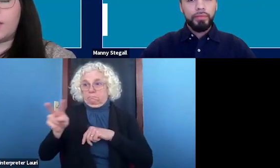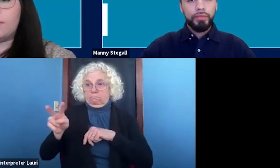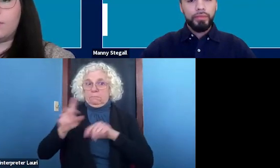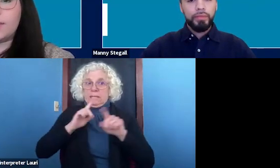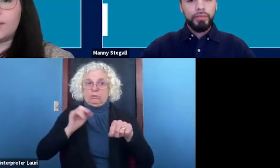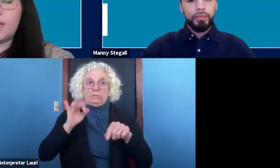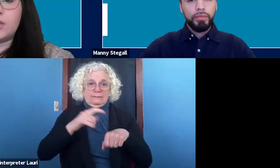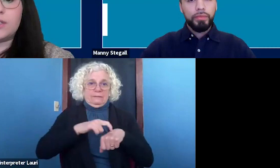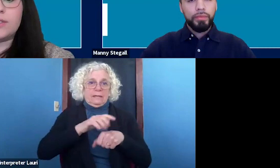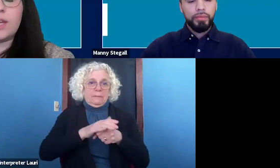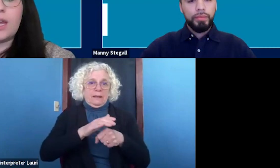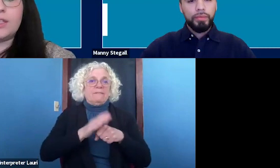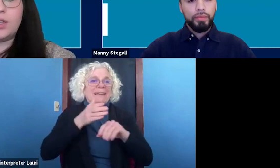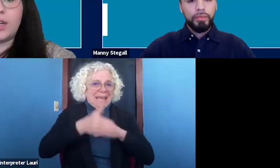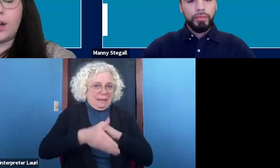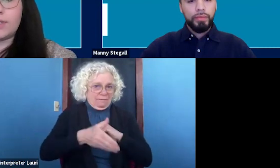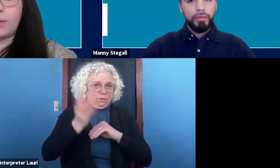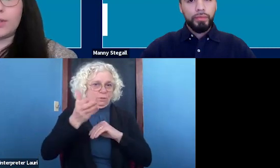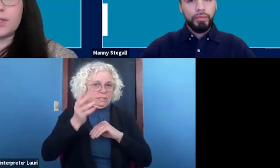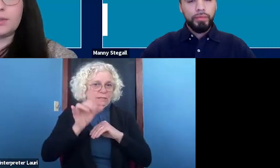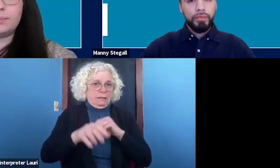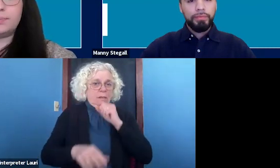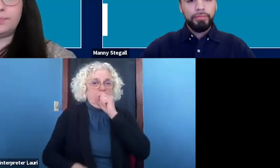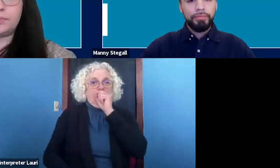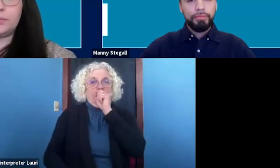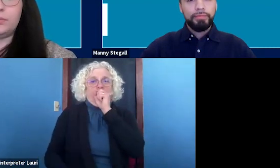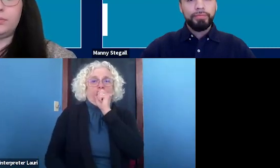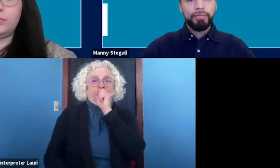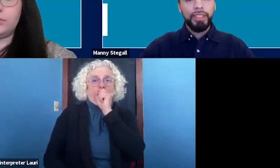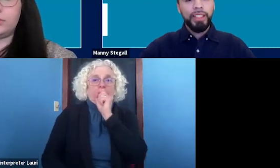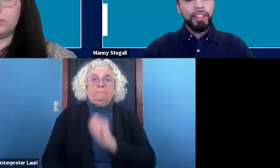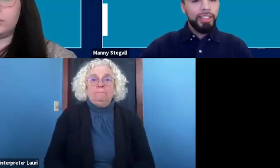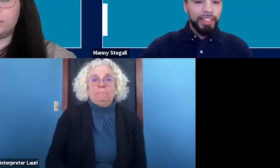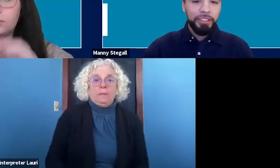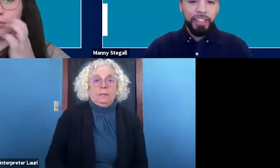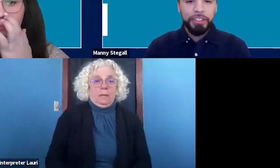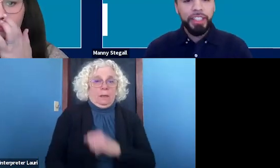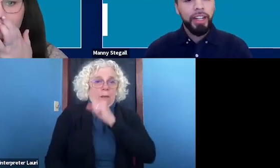After the presentations and during office hours. Thank you, Kelly.